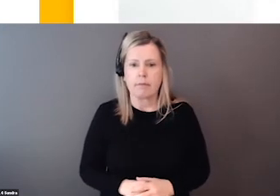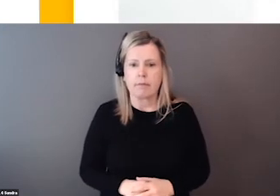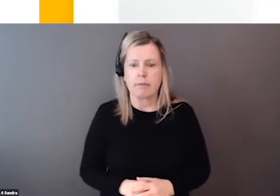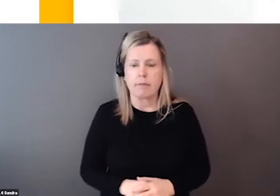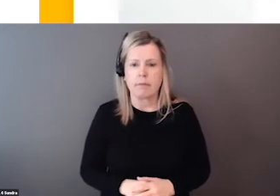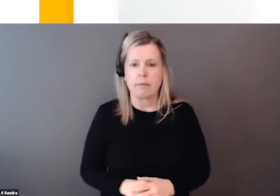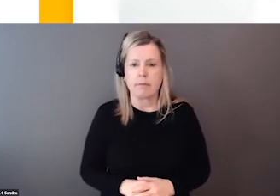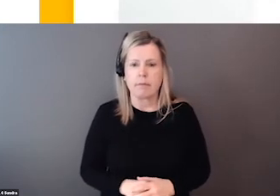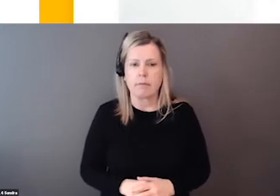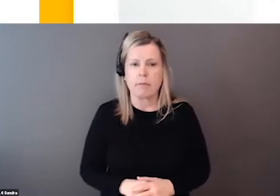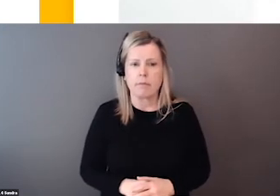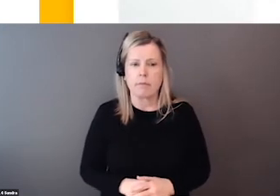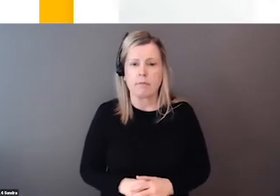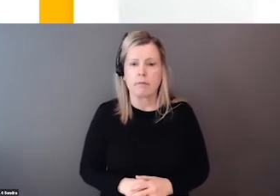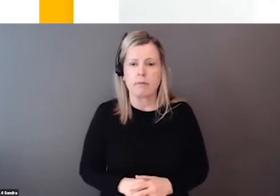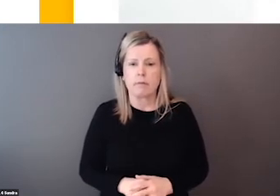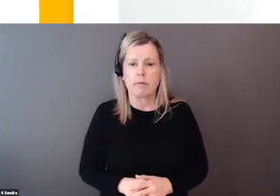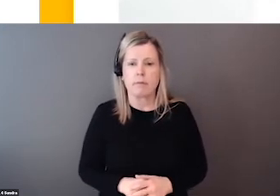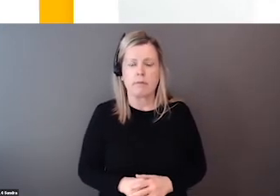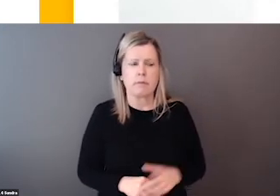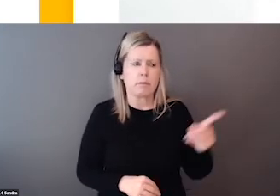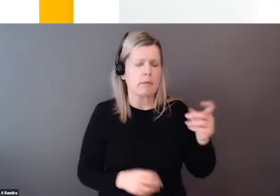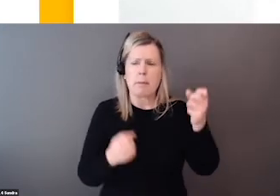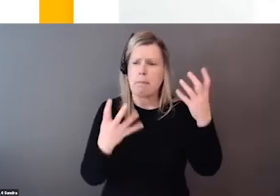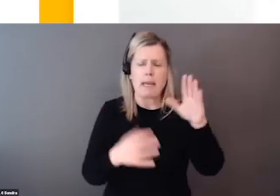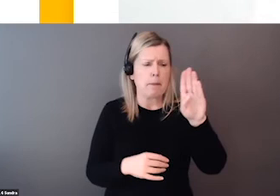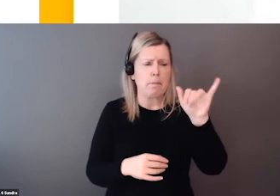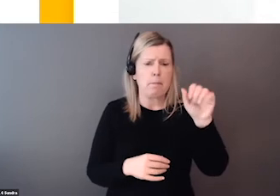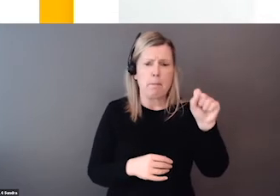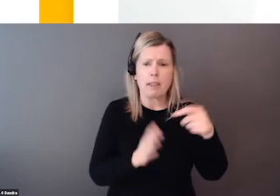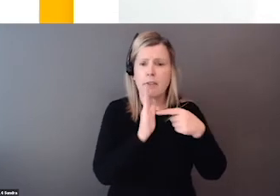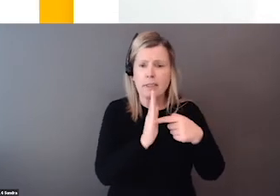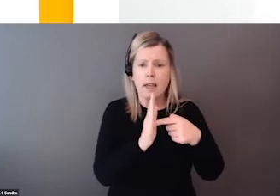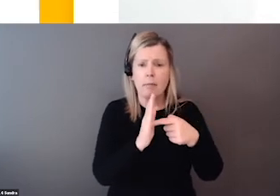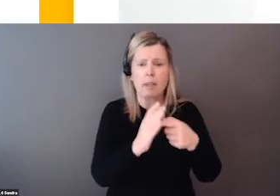There are several types of bias. Gaps and lack of representation occur